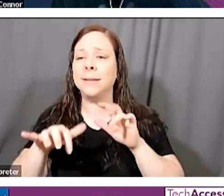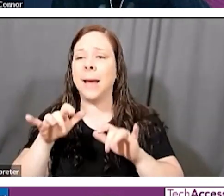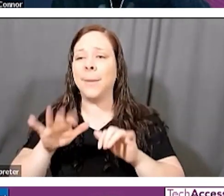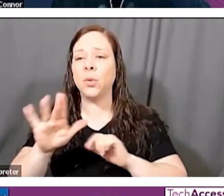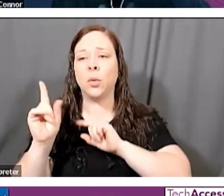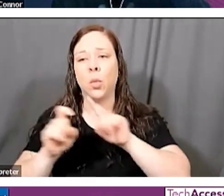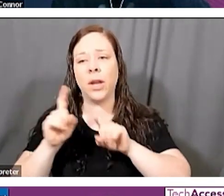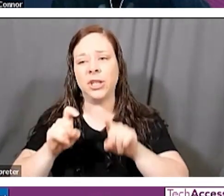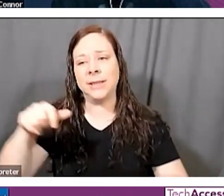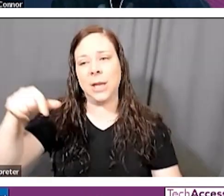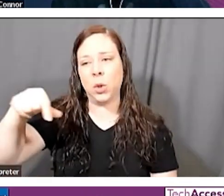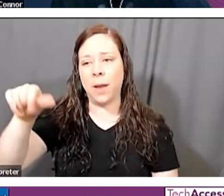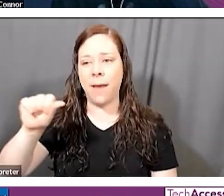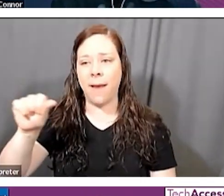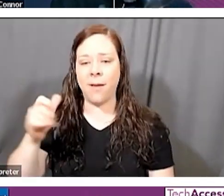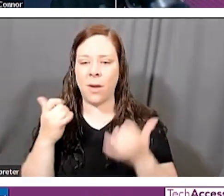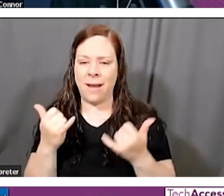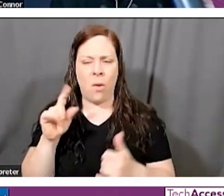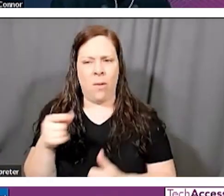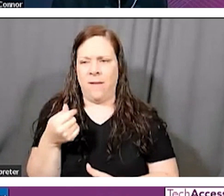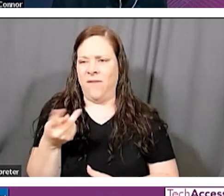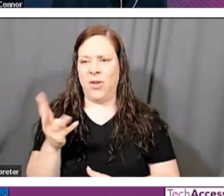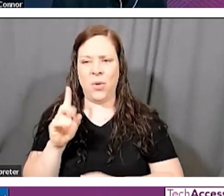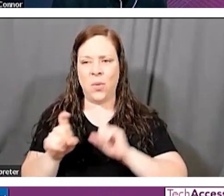As of right now, we only have a few, we're gonna launch